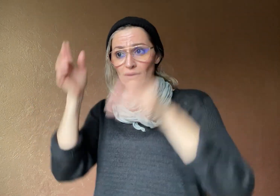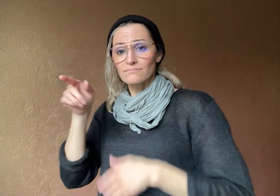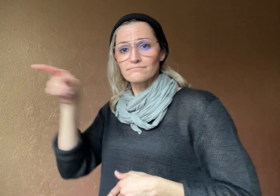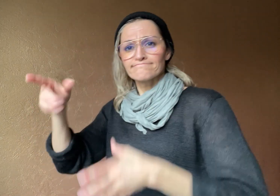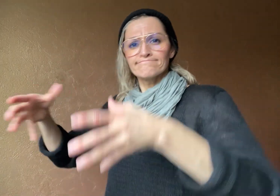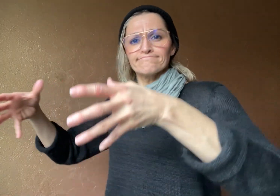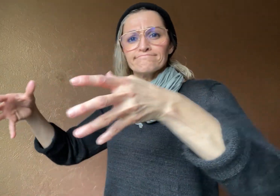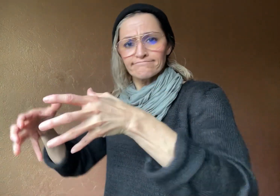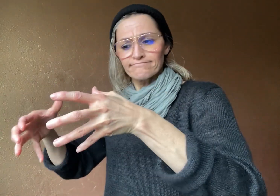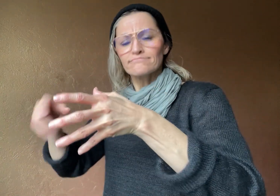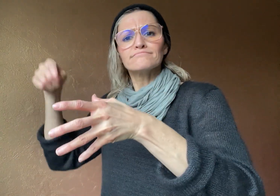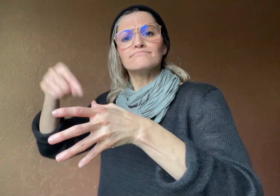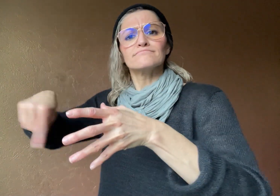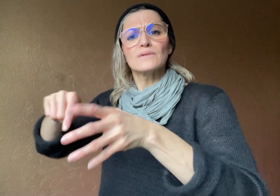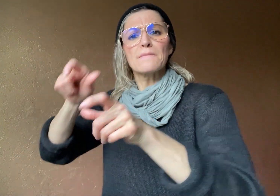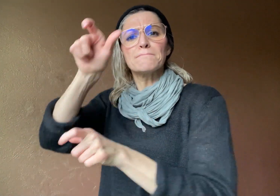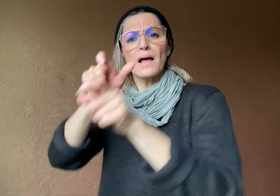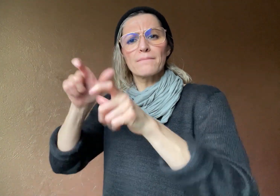In Malaysia,